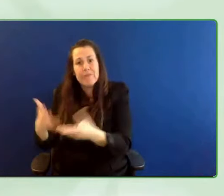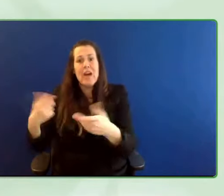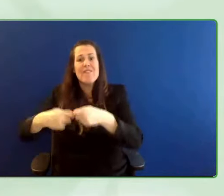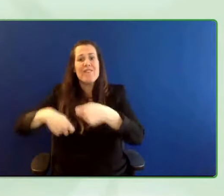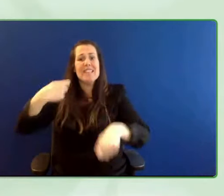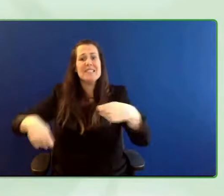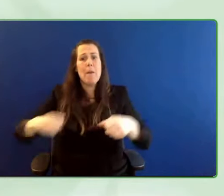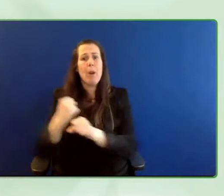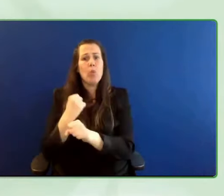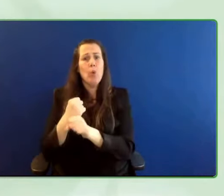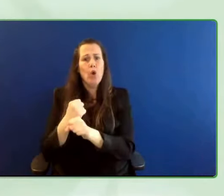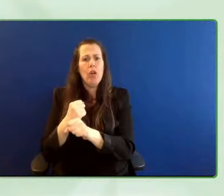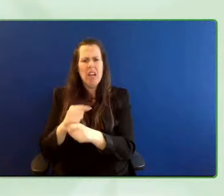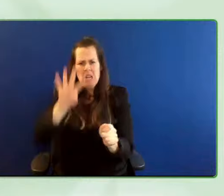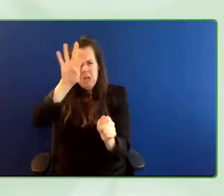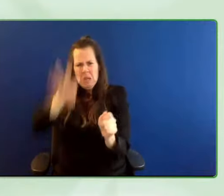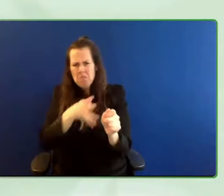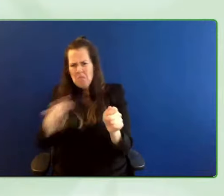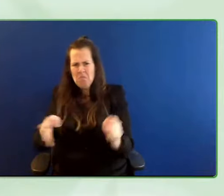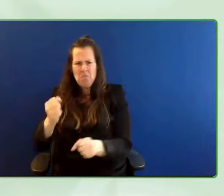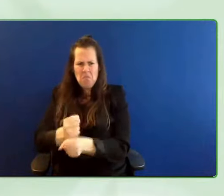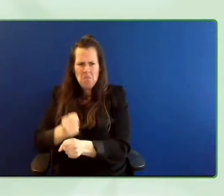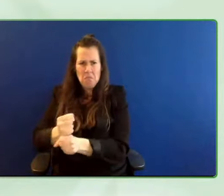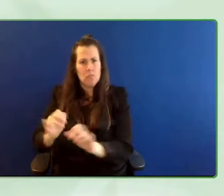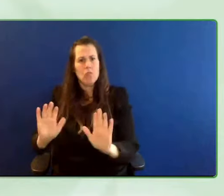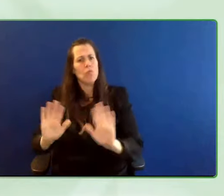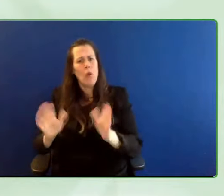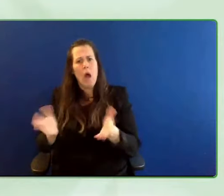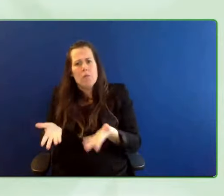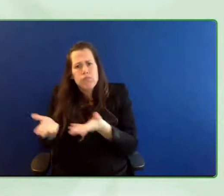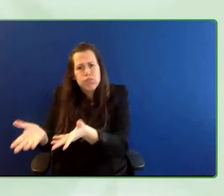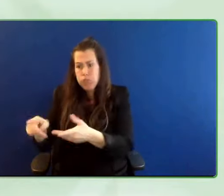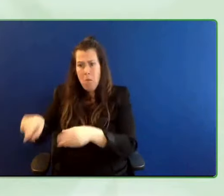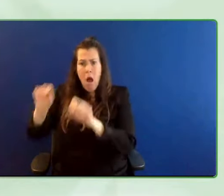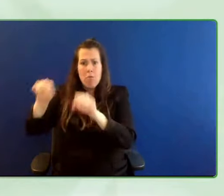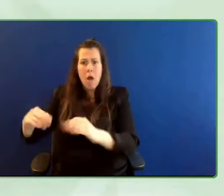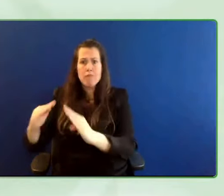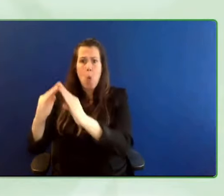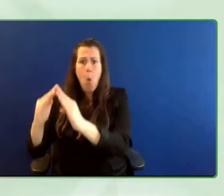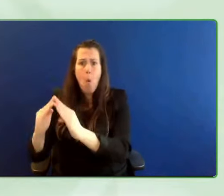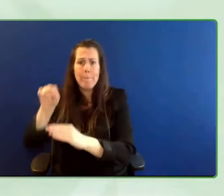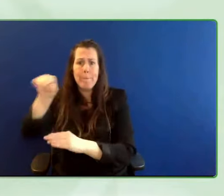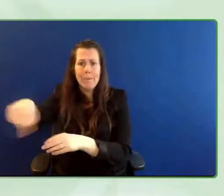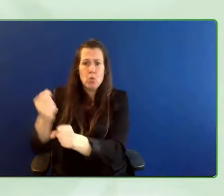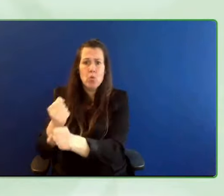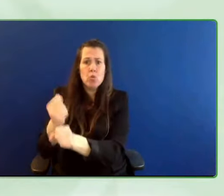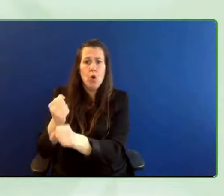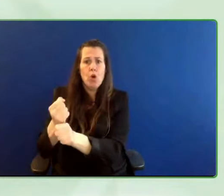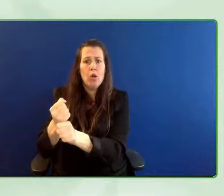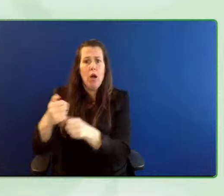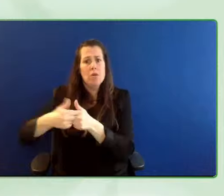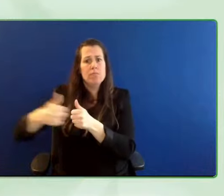is having where they feel that their job might be in jeopardy because they are talking to the manager about this.